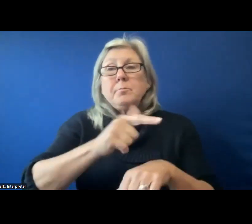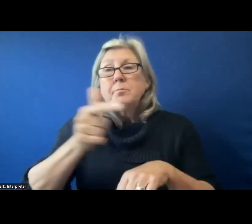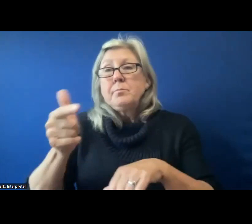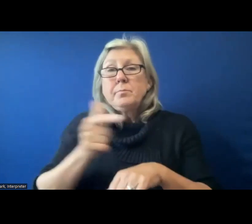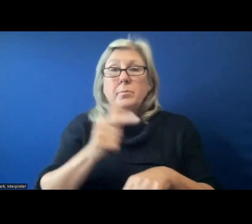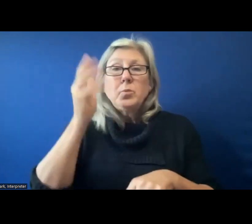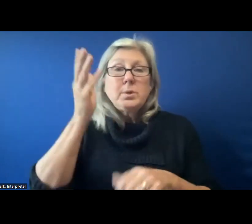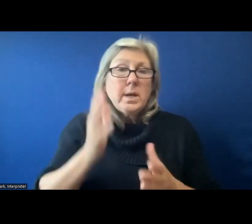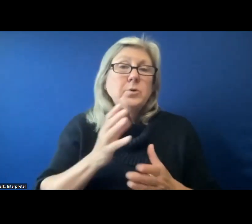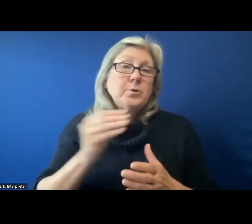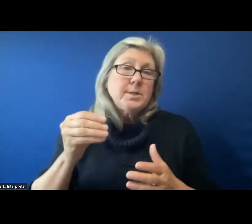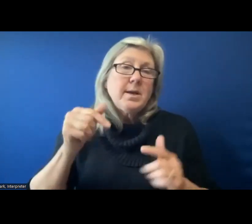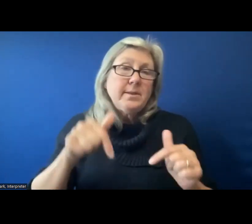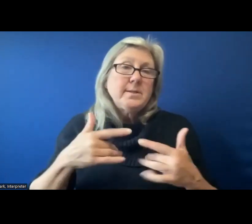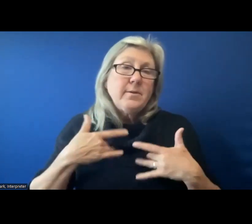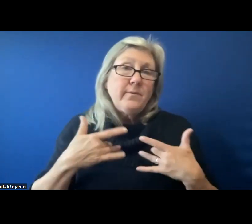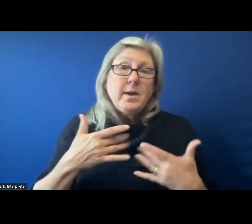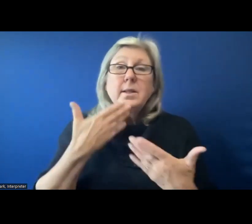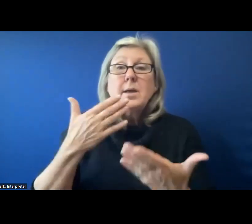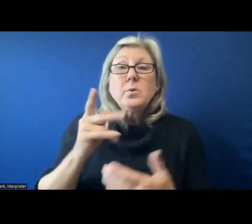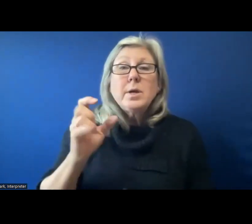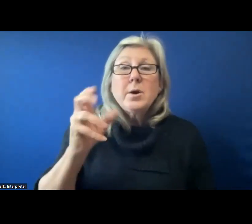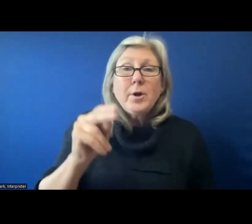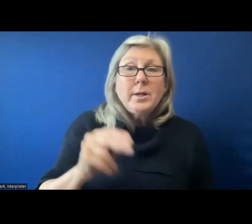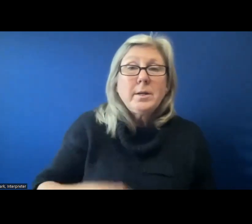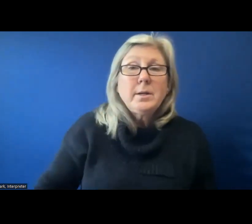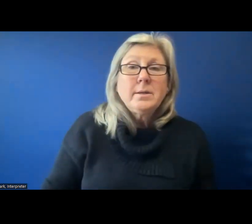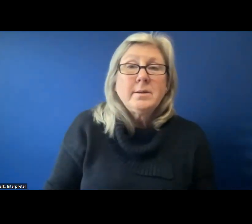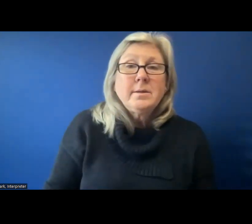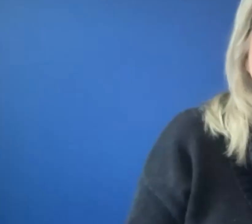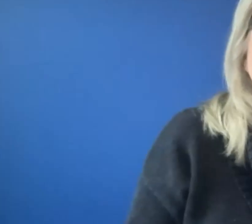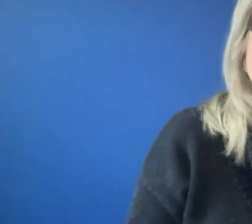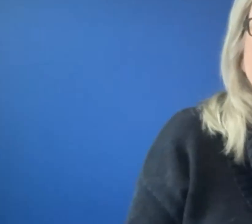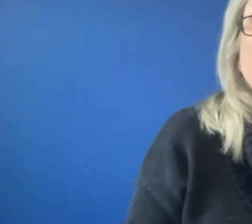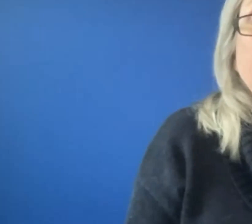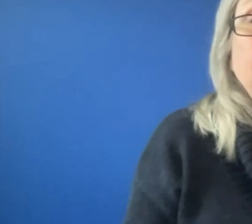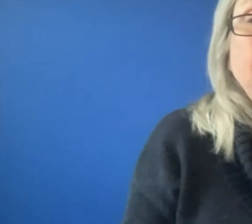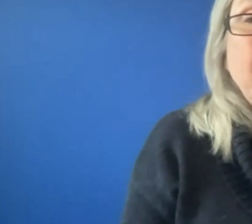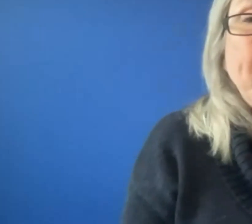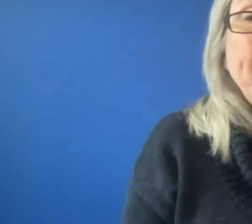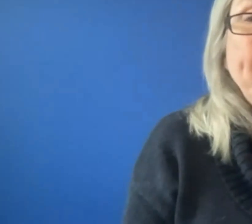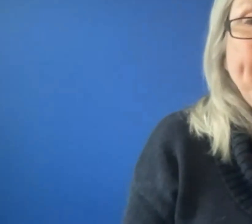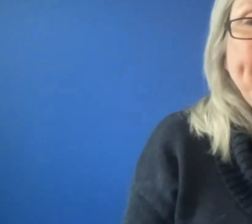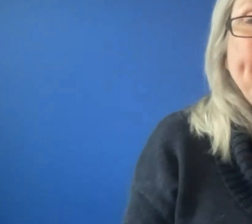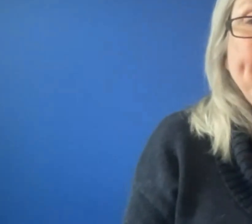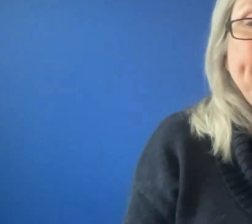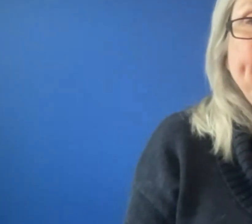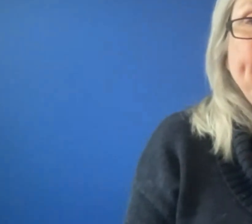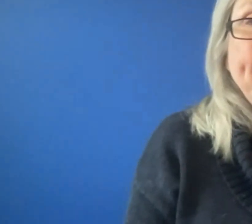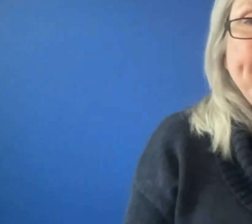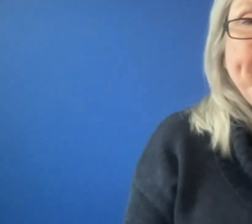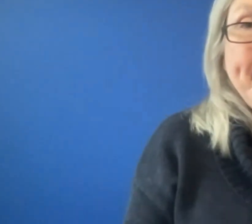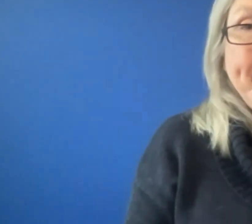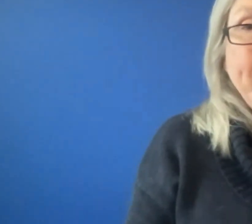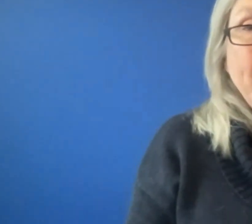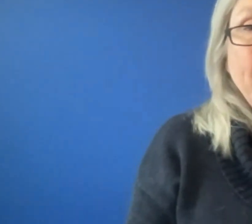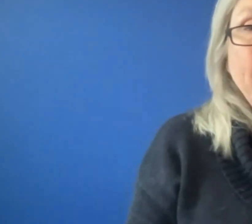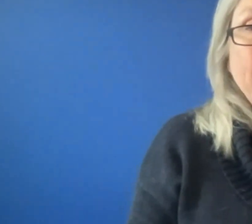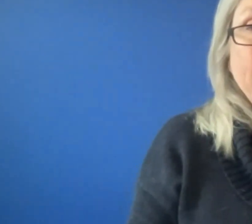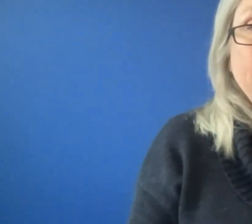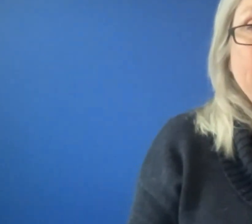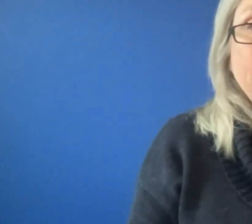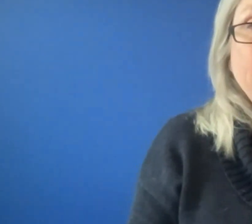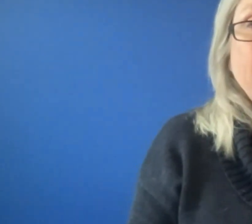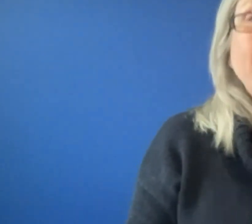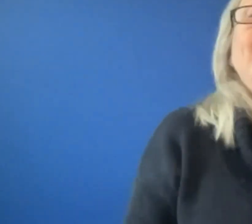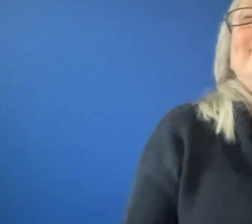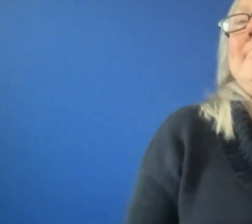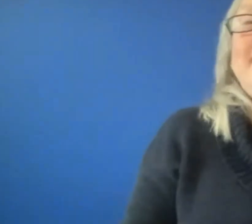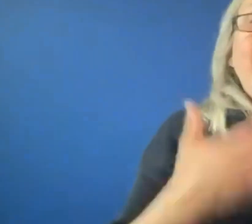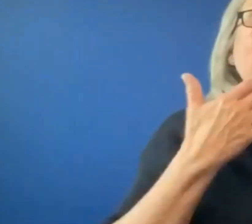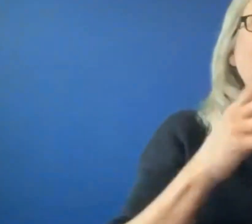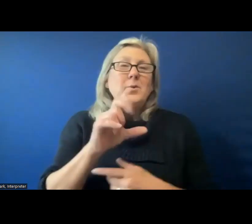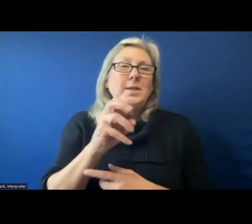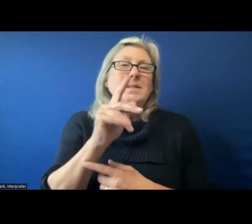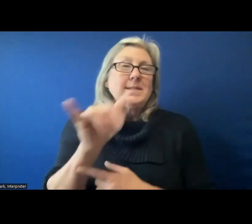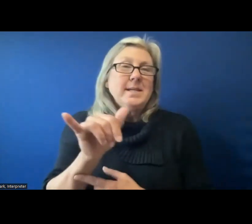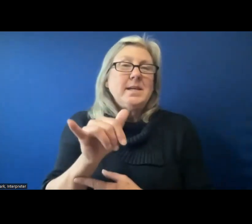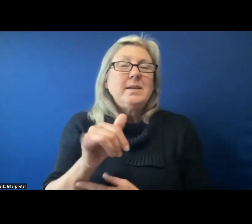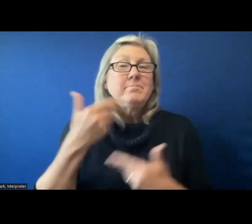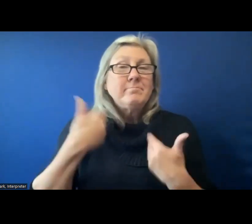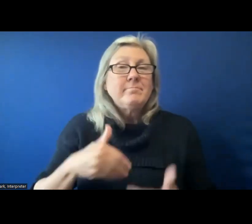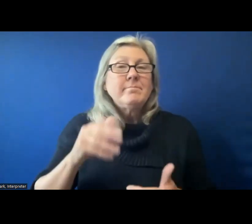event today. So thank you, Karen. >> Thank you, Lindsay. I'm Karen Lafayette.